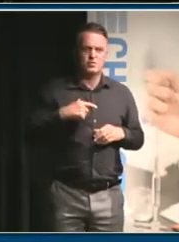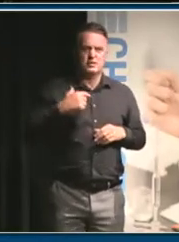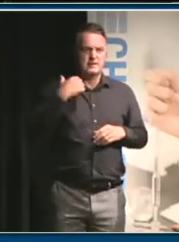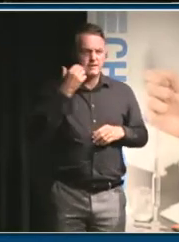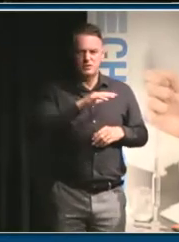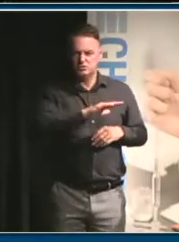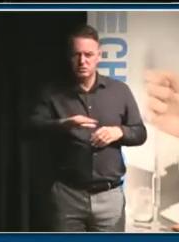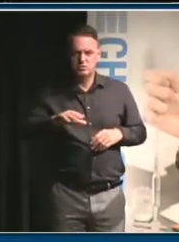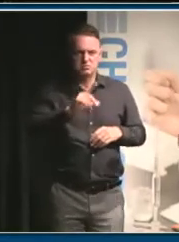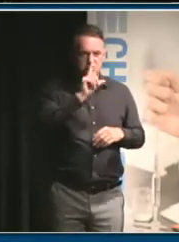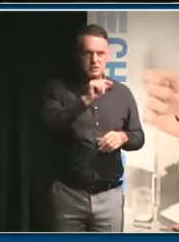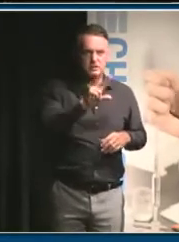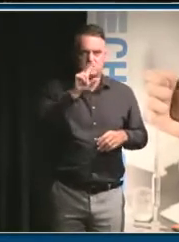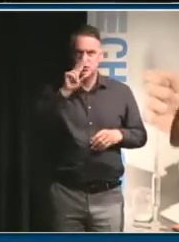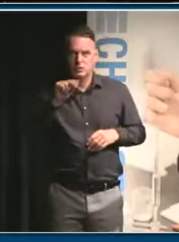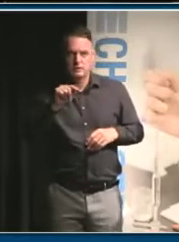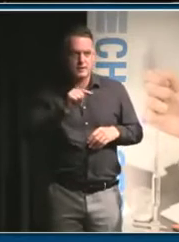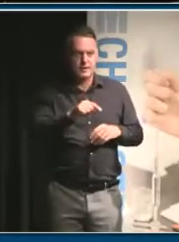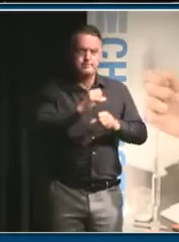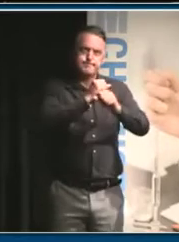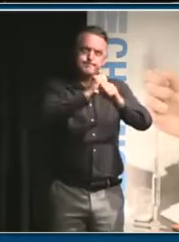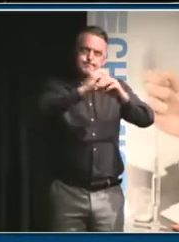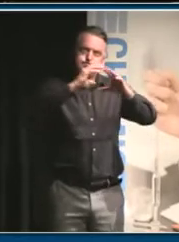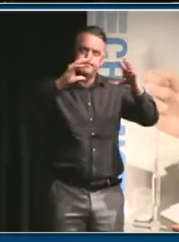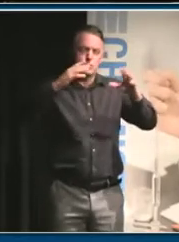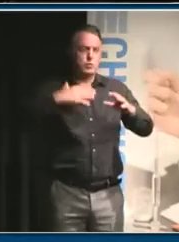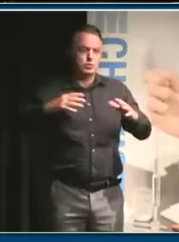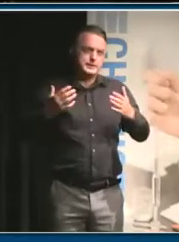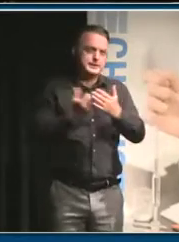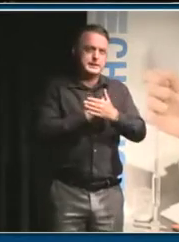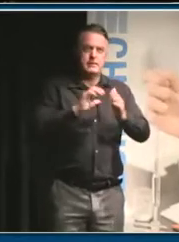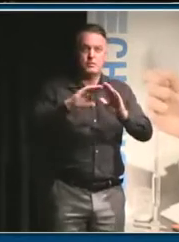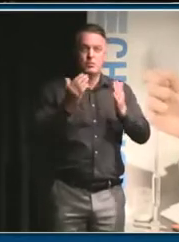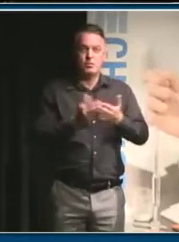eleven-year-old kid who's thinking about growing up saving the world, whatever that means to them